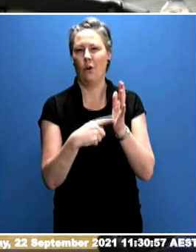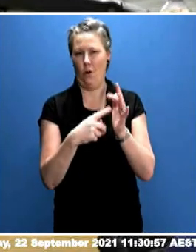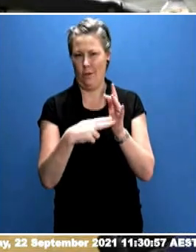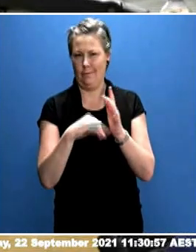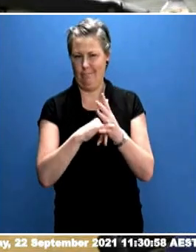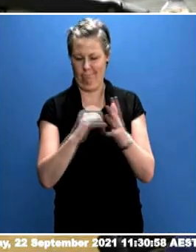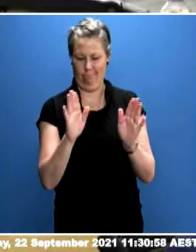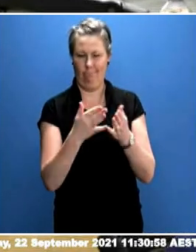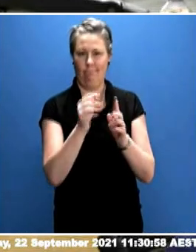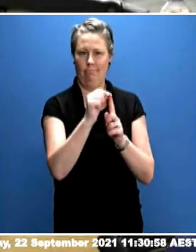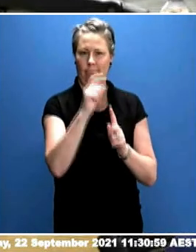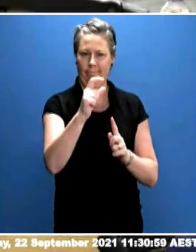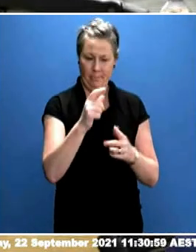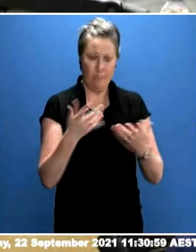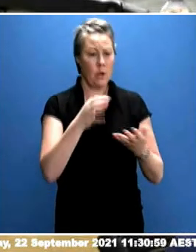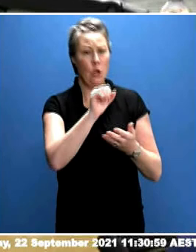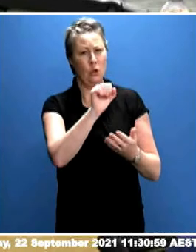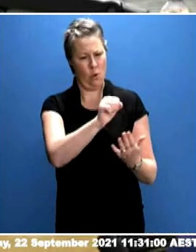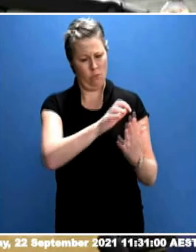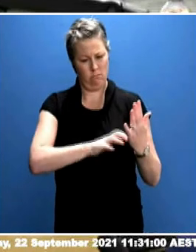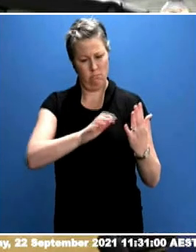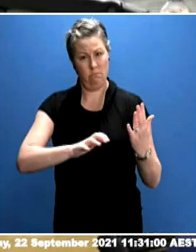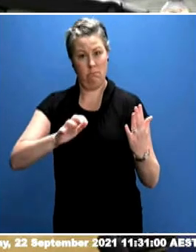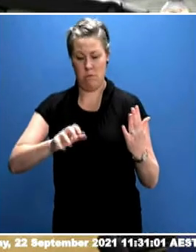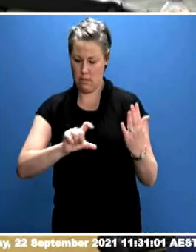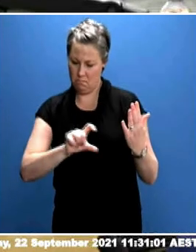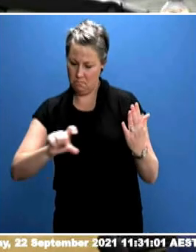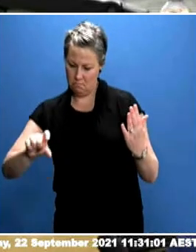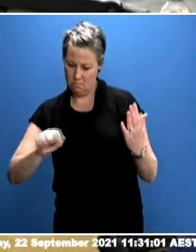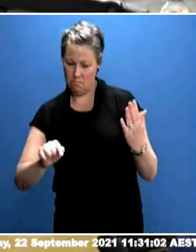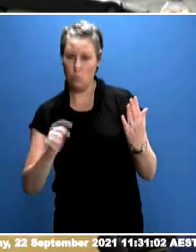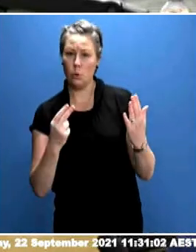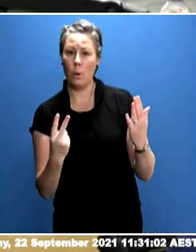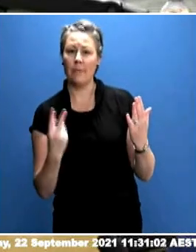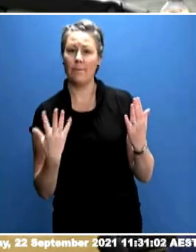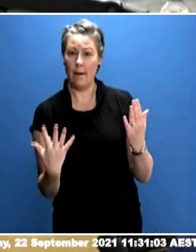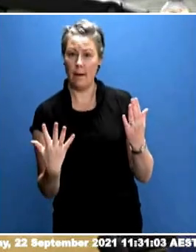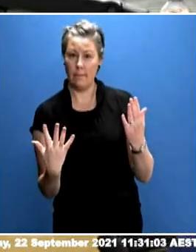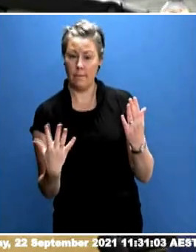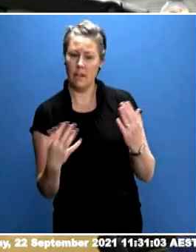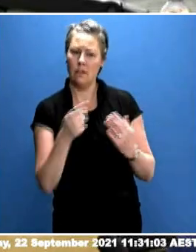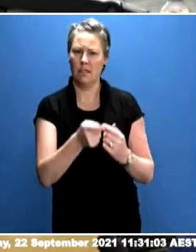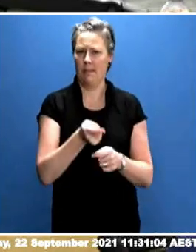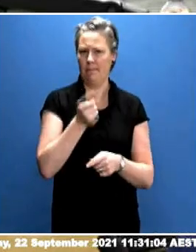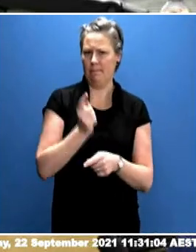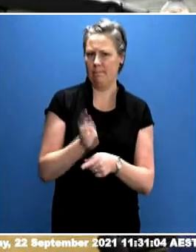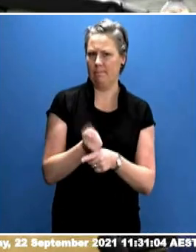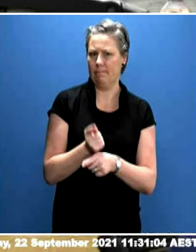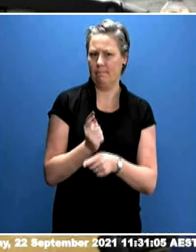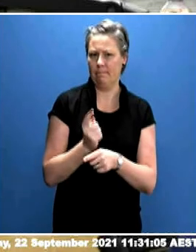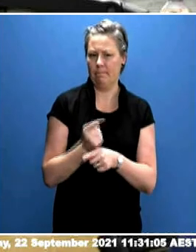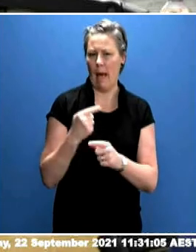In your statement you have at paragraph 25 spoken about what you've described as